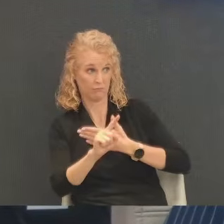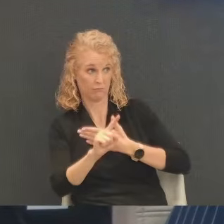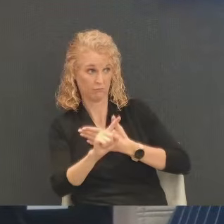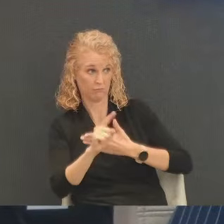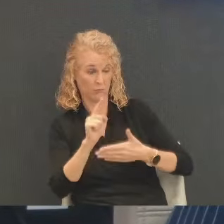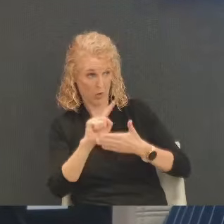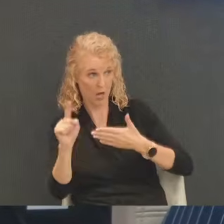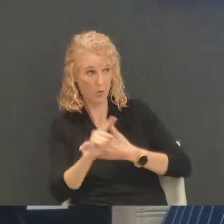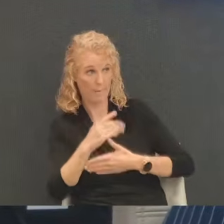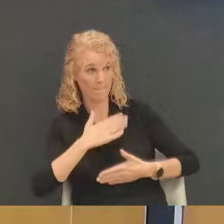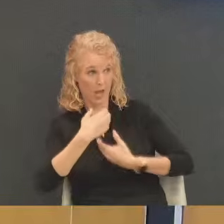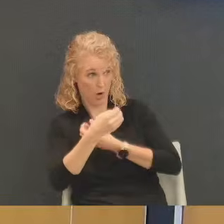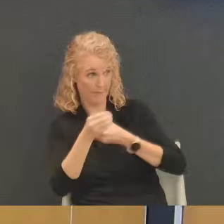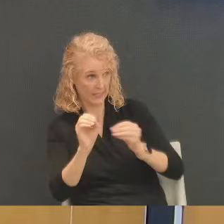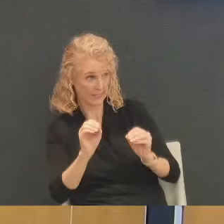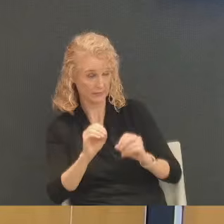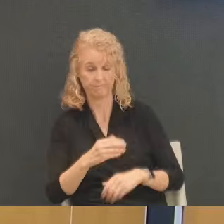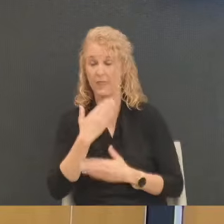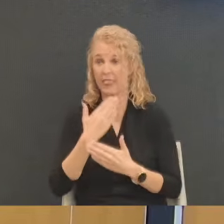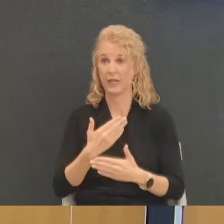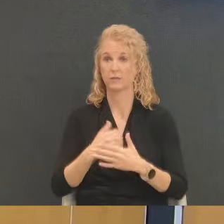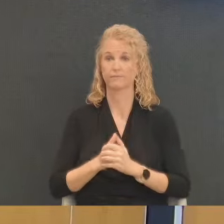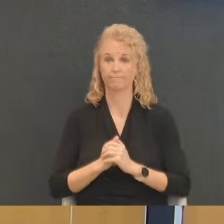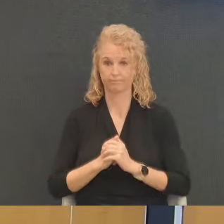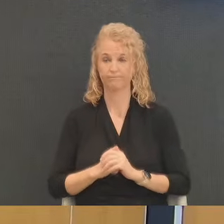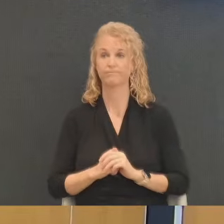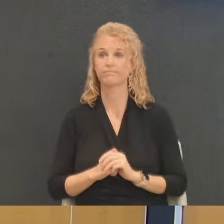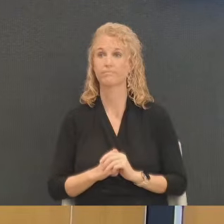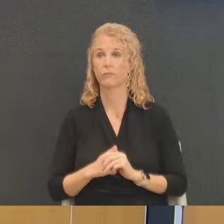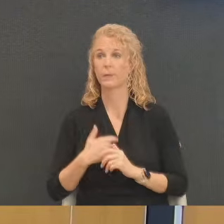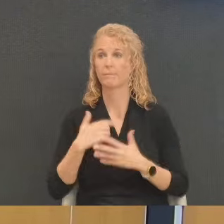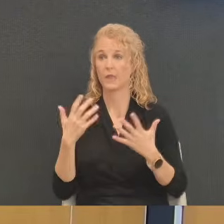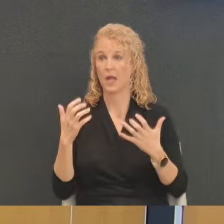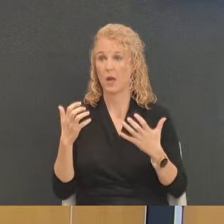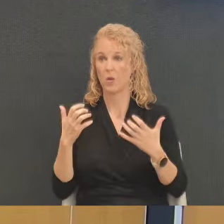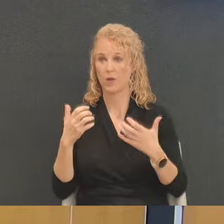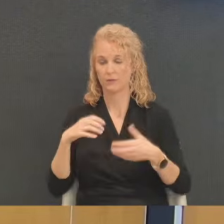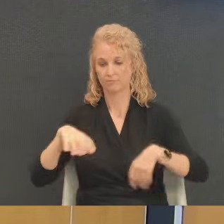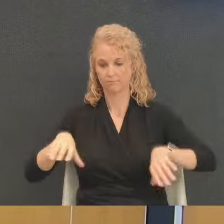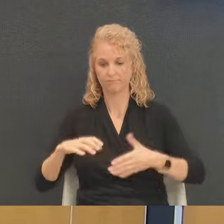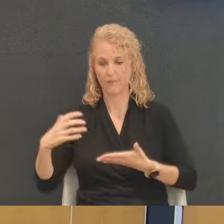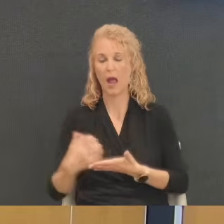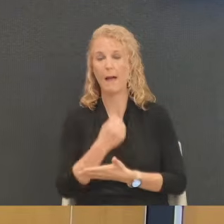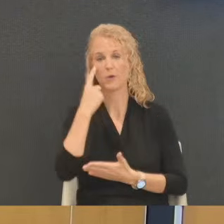my office. Thank you. Thank you. and I'd like to have a chance to read it and I'm sure my colleague